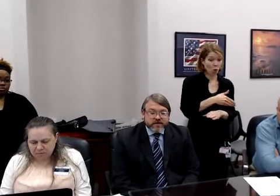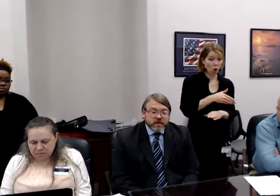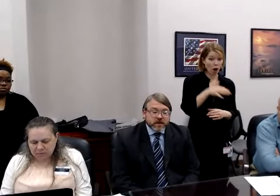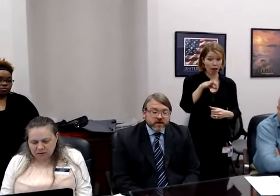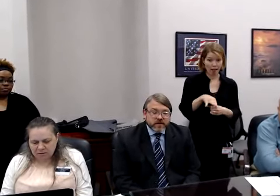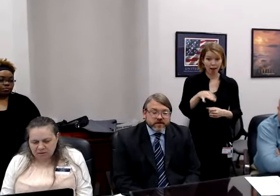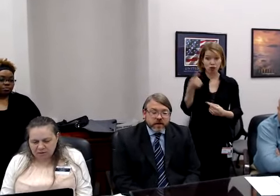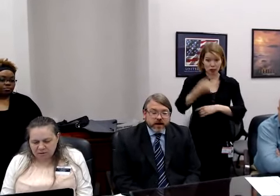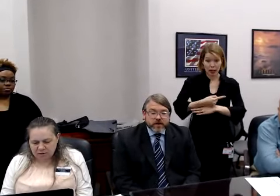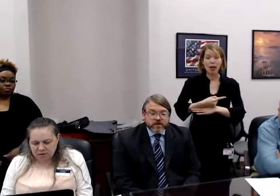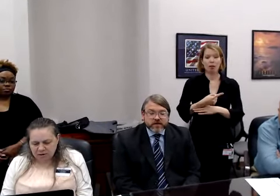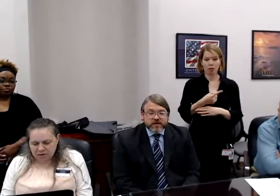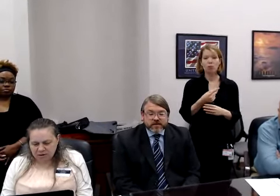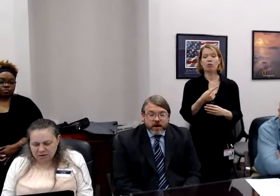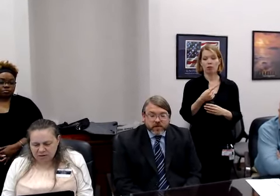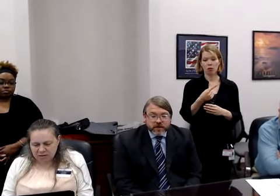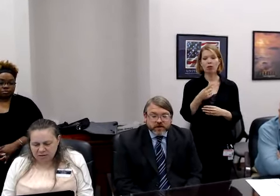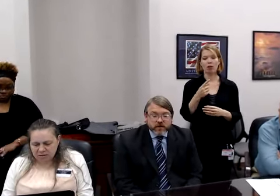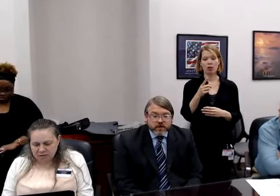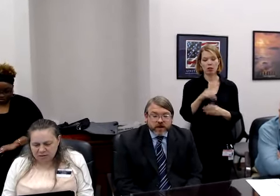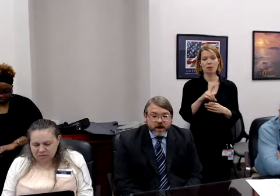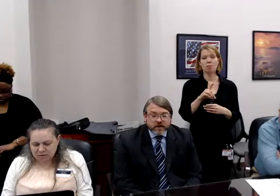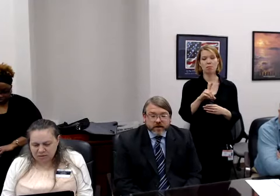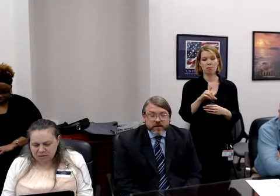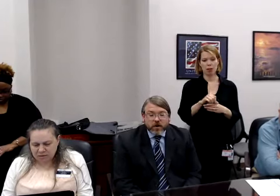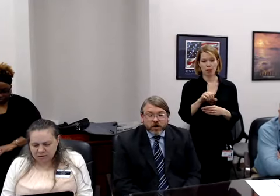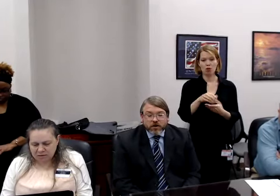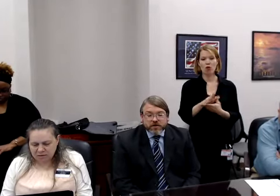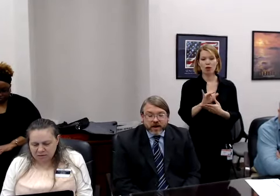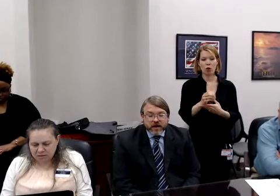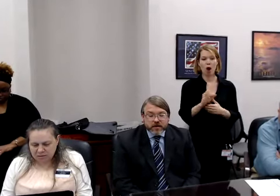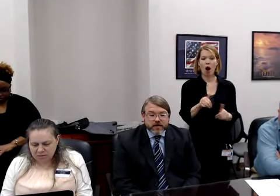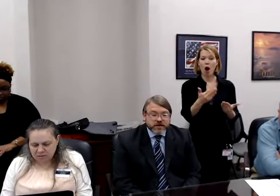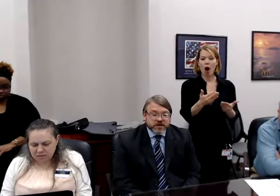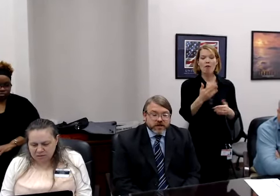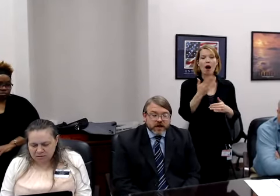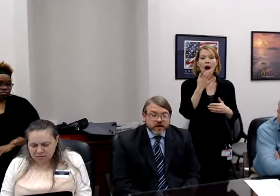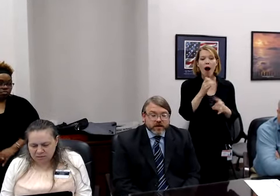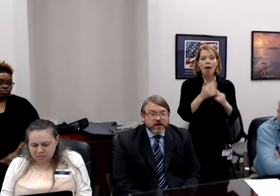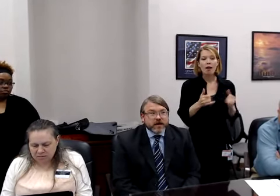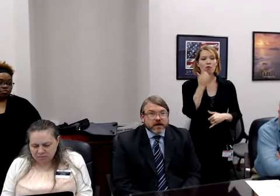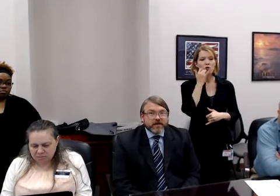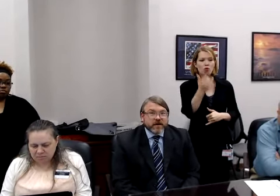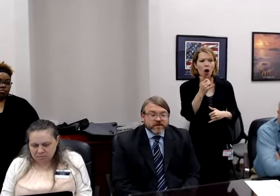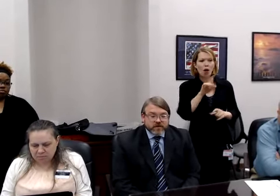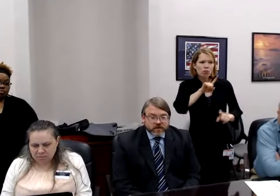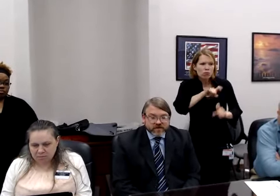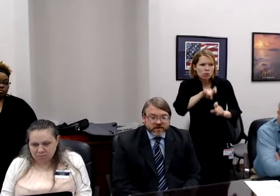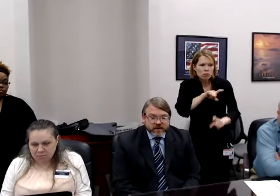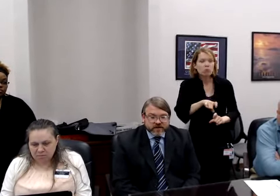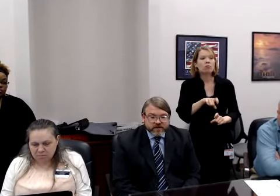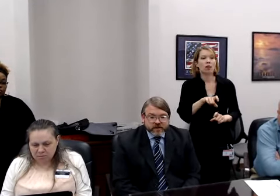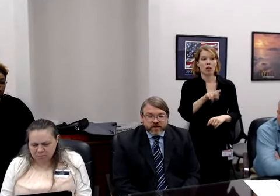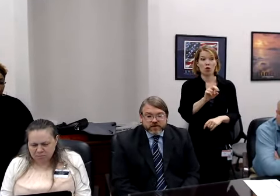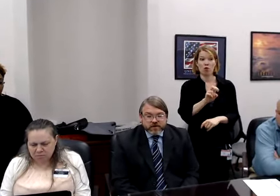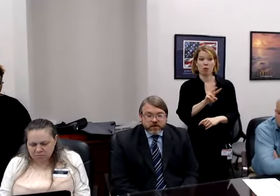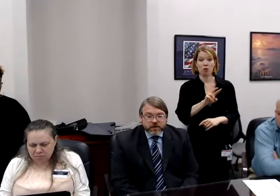Disabilities Rights, Ohio does operate a voter hotline all day on election day. Again, that's November sixth.